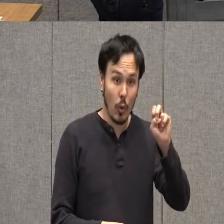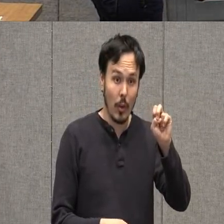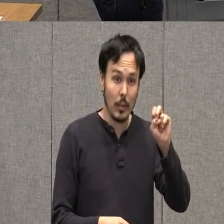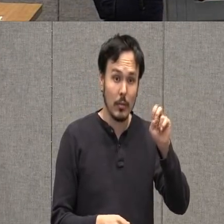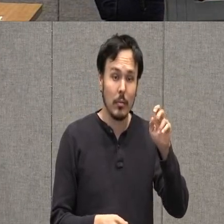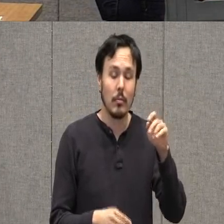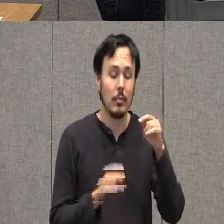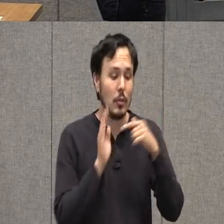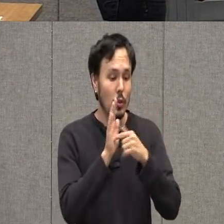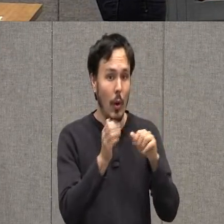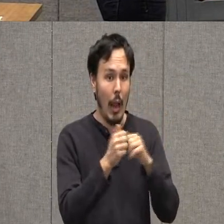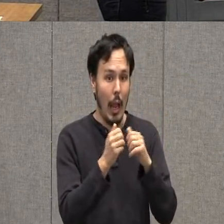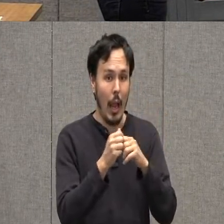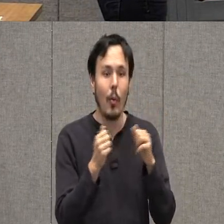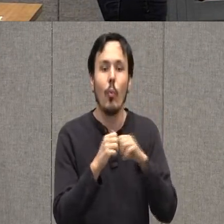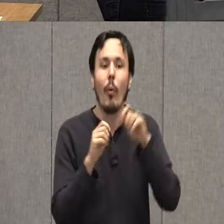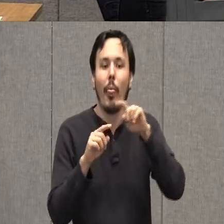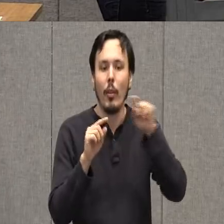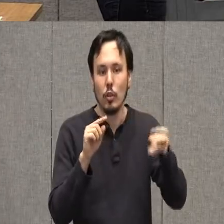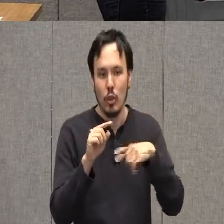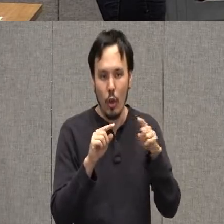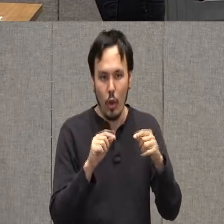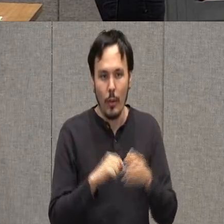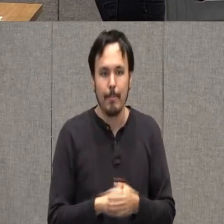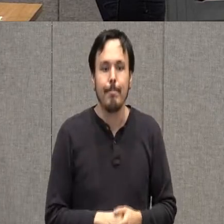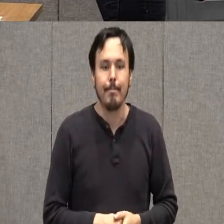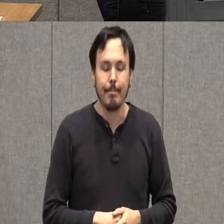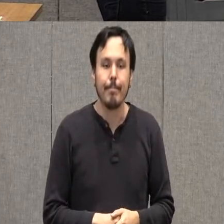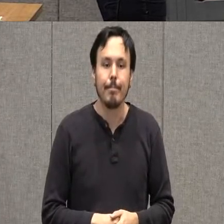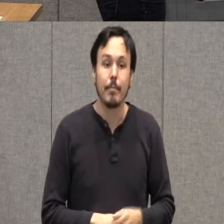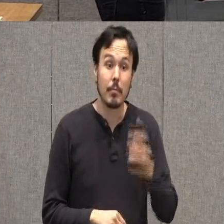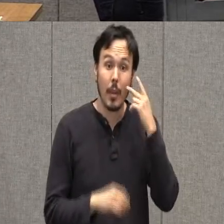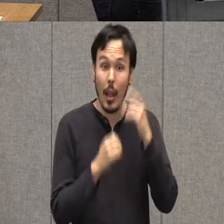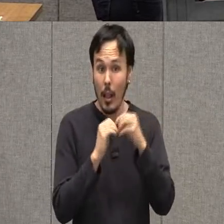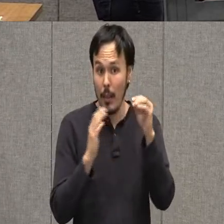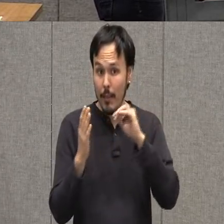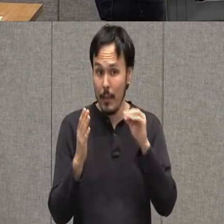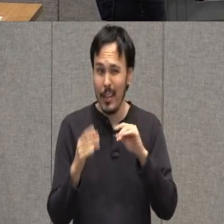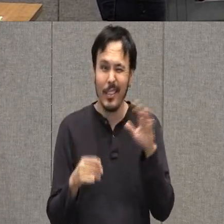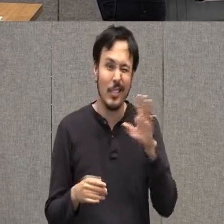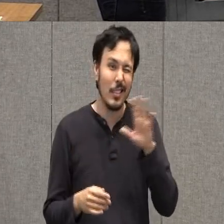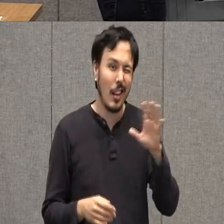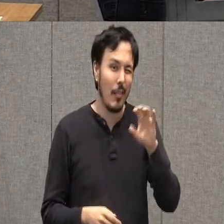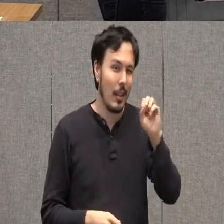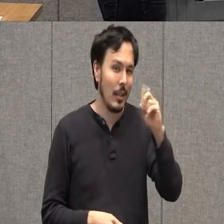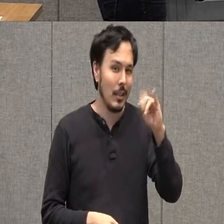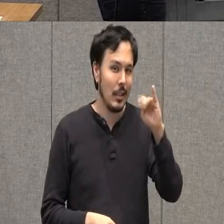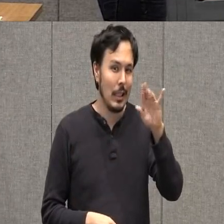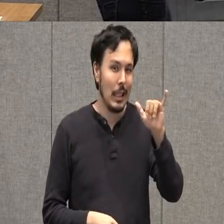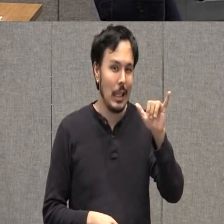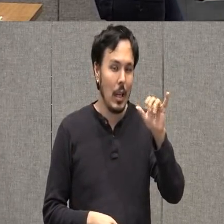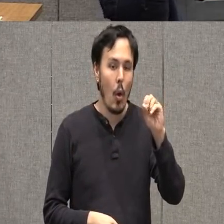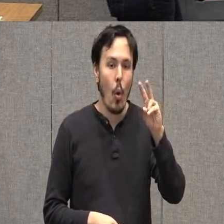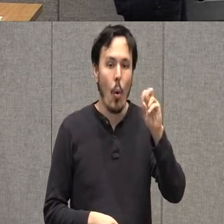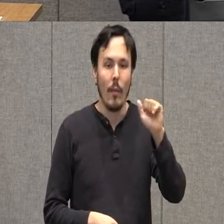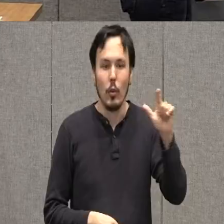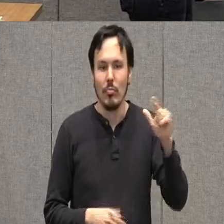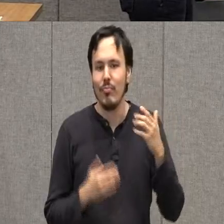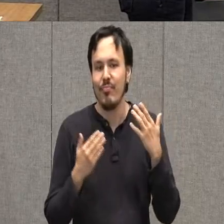See how that starts to fill it out? Yes. They're kind of like skinny ovals. You just kinda gotta roll with it. See, it's like.